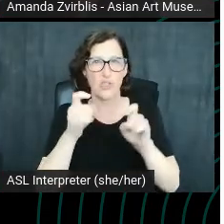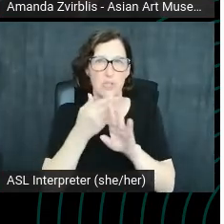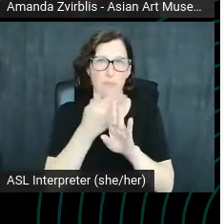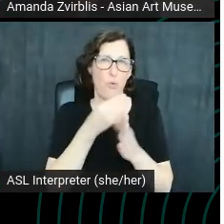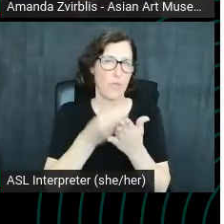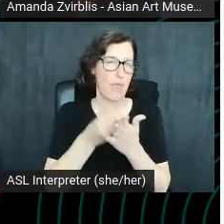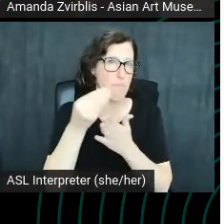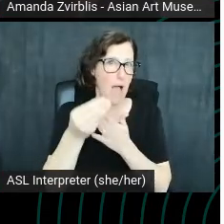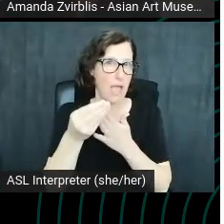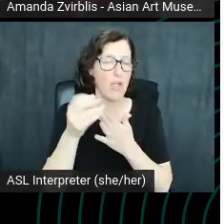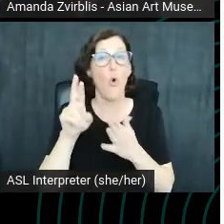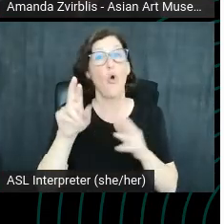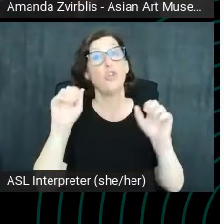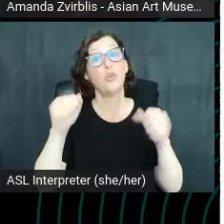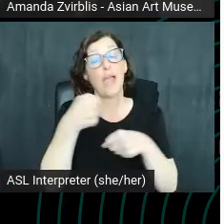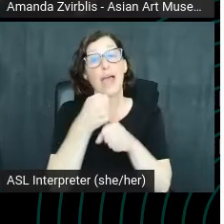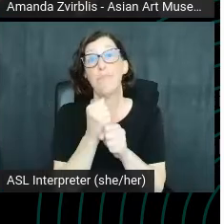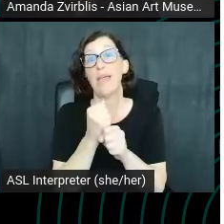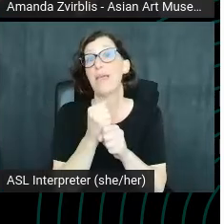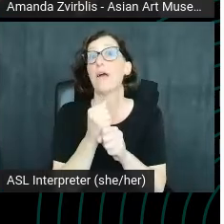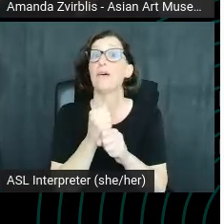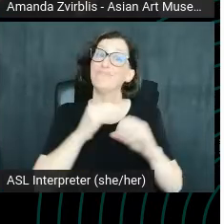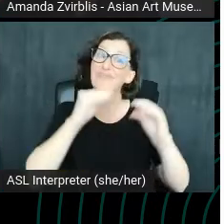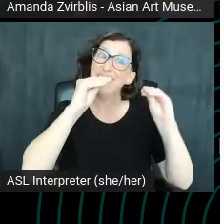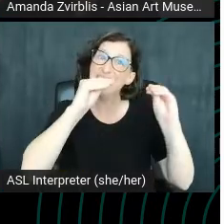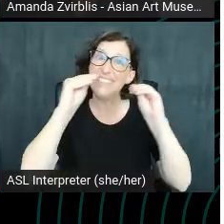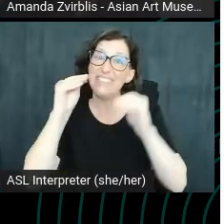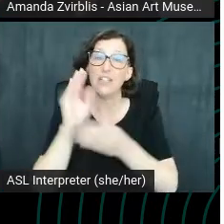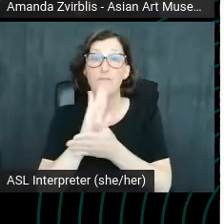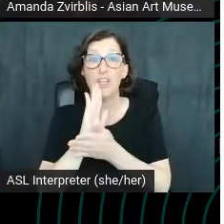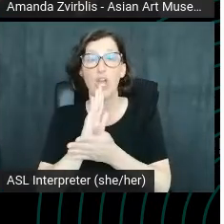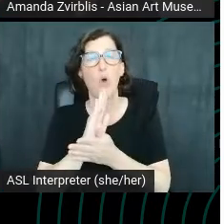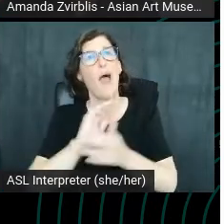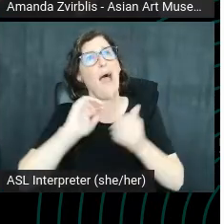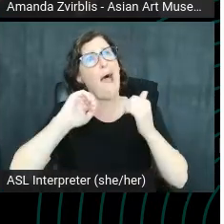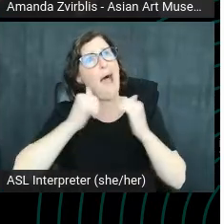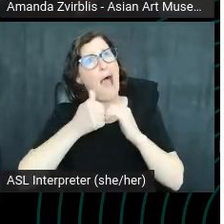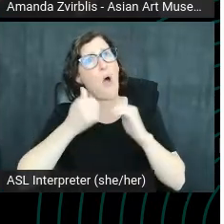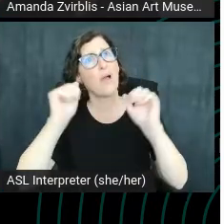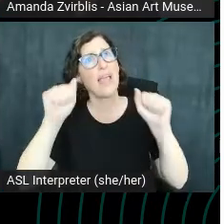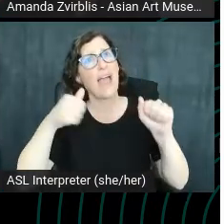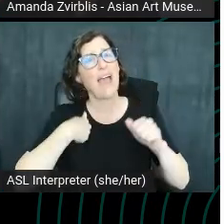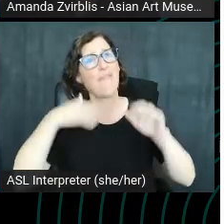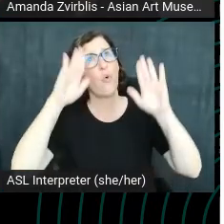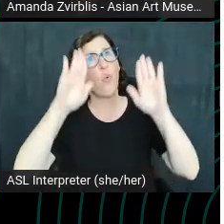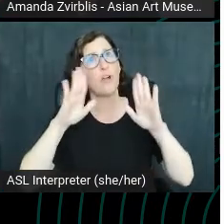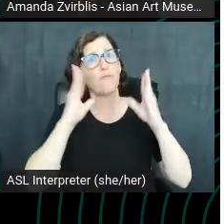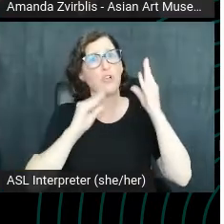Or you could create a tutorial video to teach people how they can have a great experience at the museum.